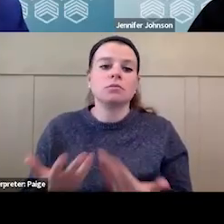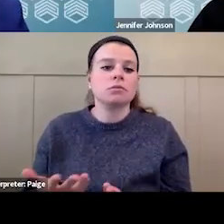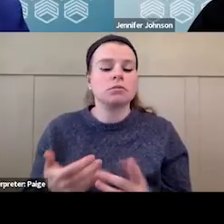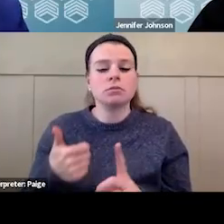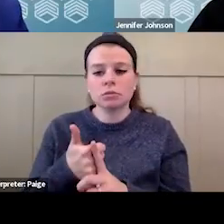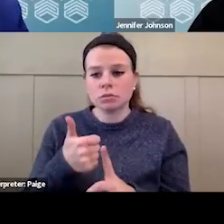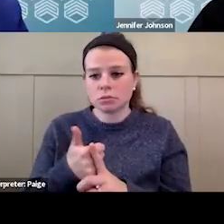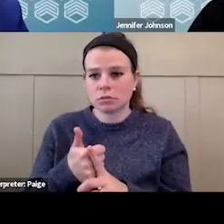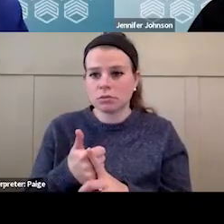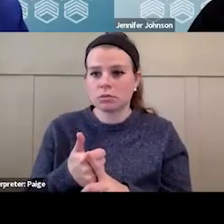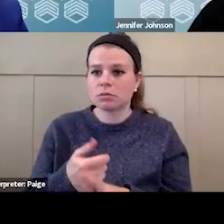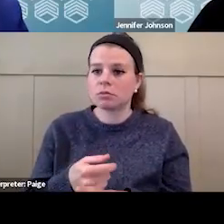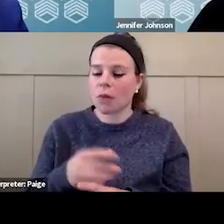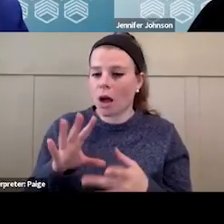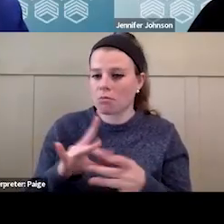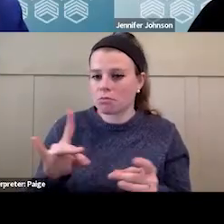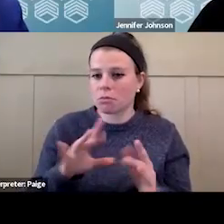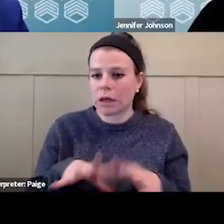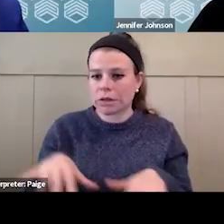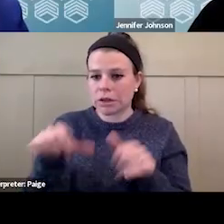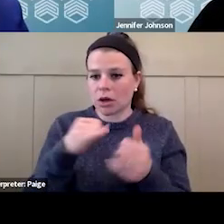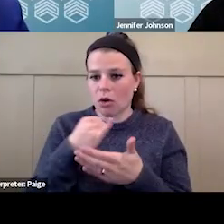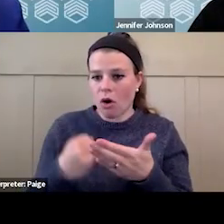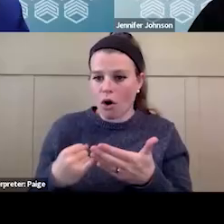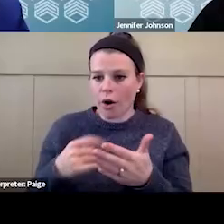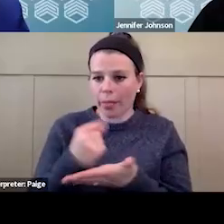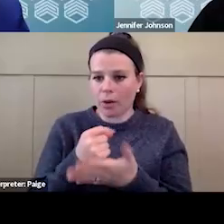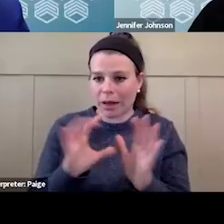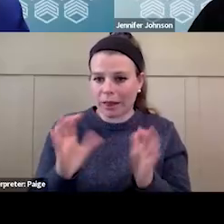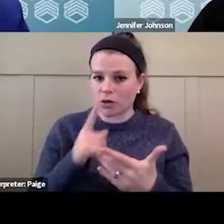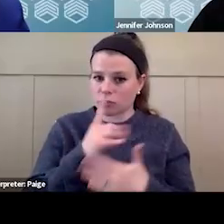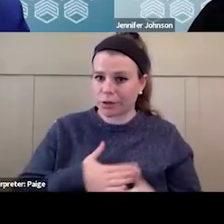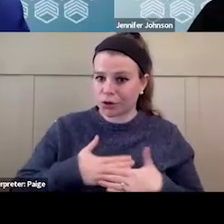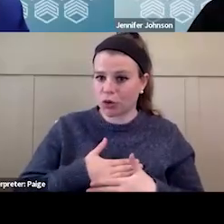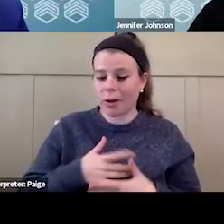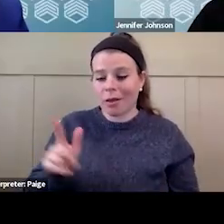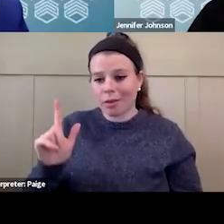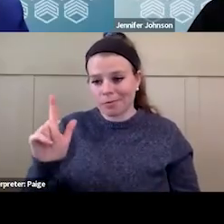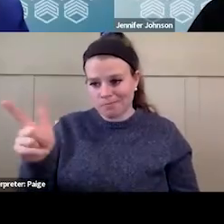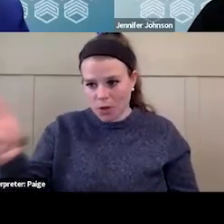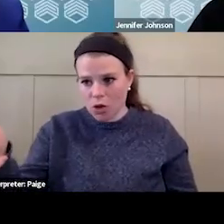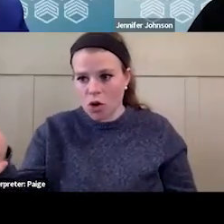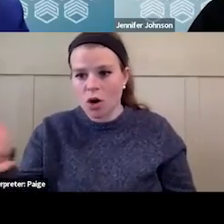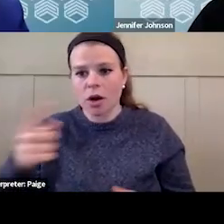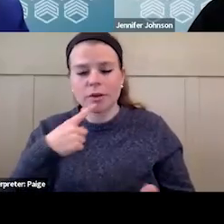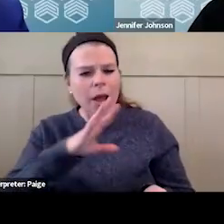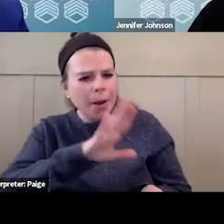they were taking an art therapy class and they were really enjoying it. Um, you can follow up on that. Say, "How's that art therapy class going?